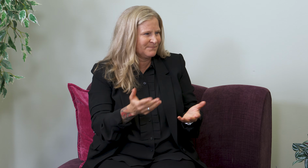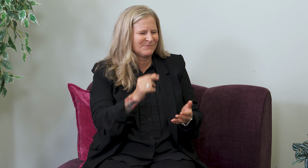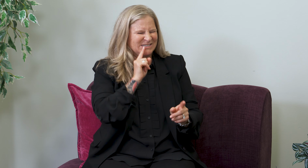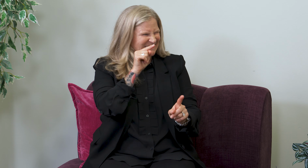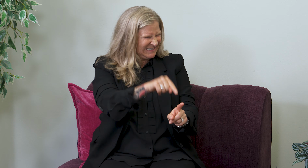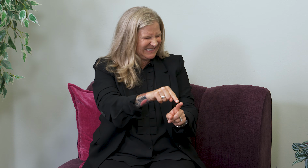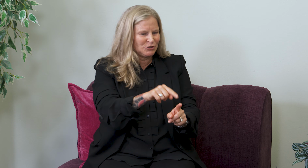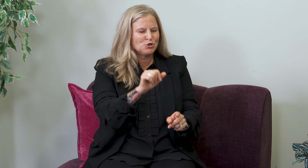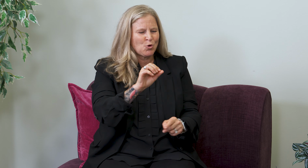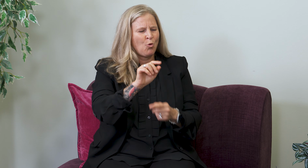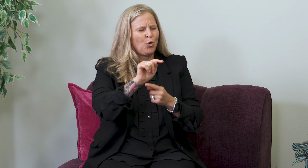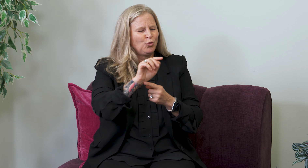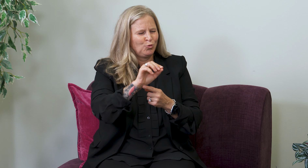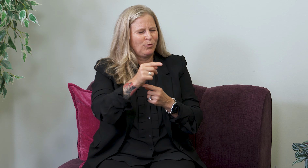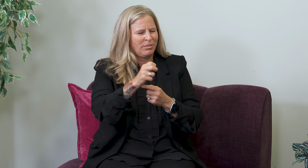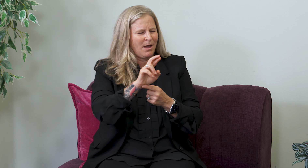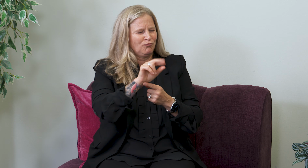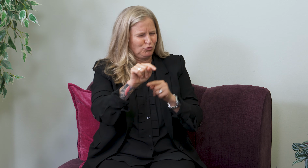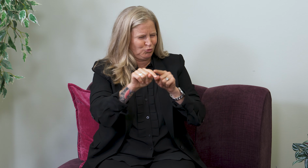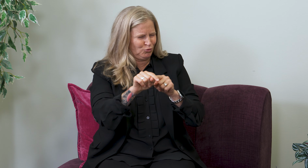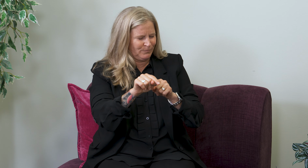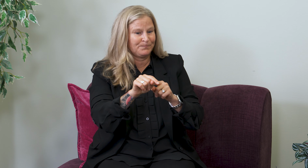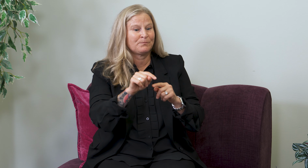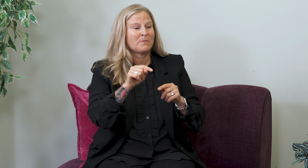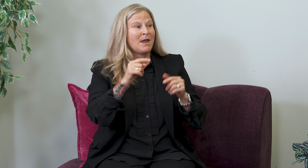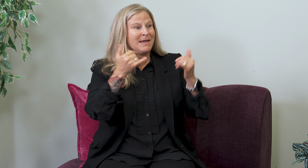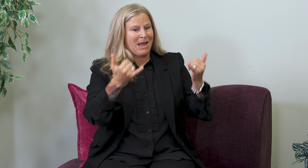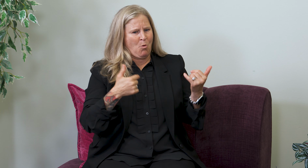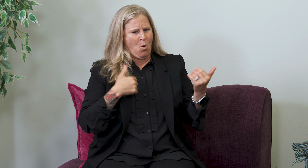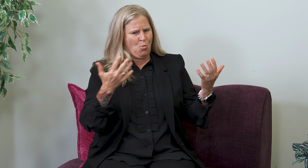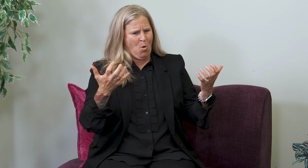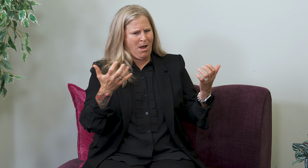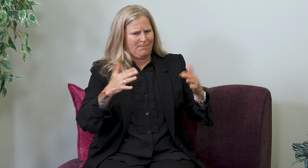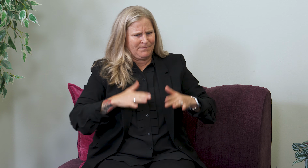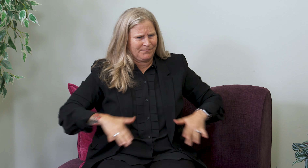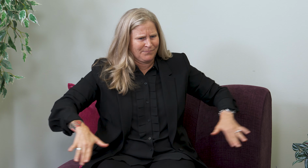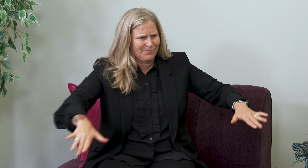and something that often higher education doesn't have. So, “To the root.”